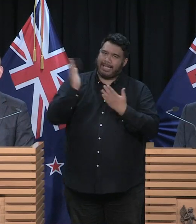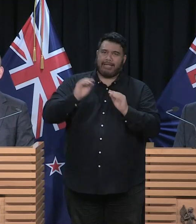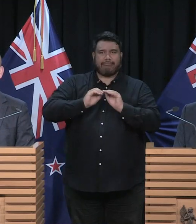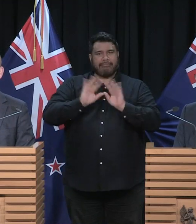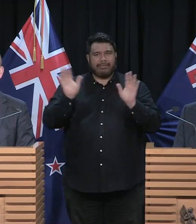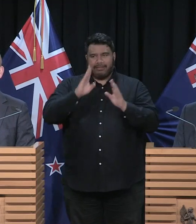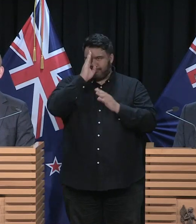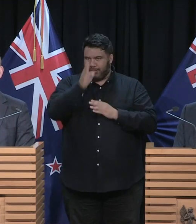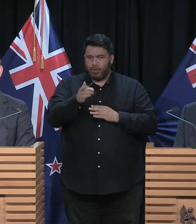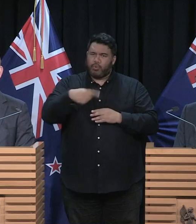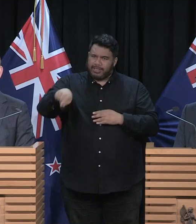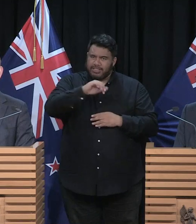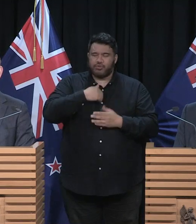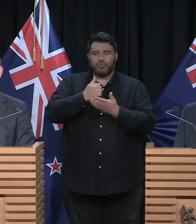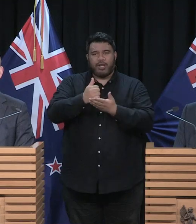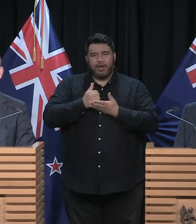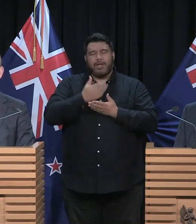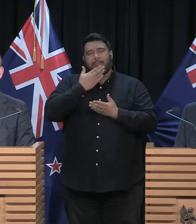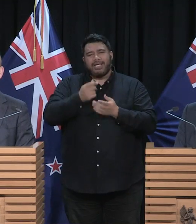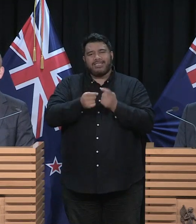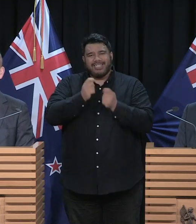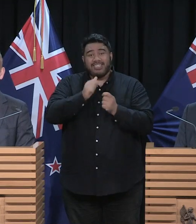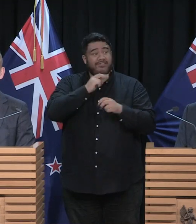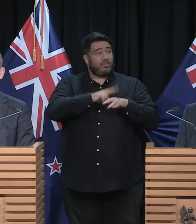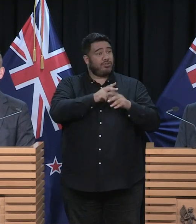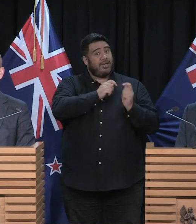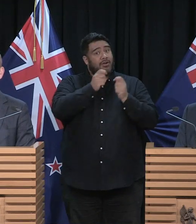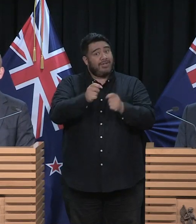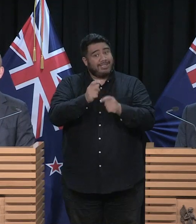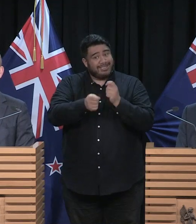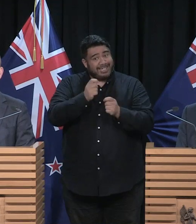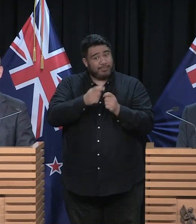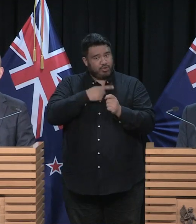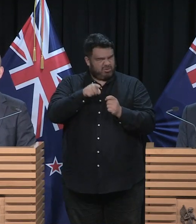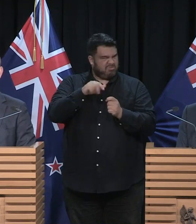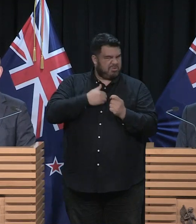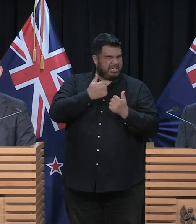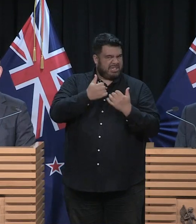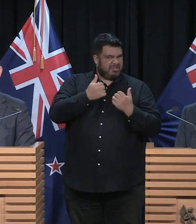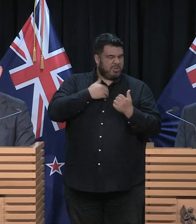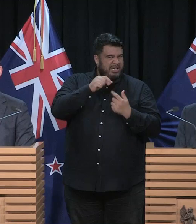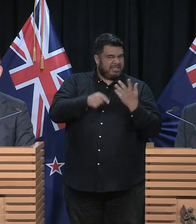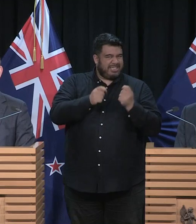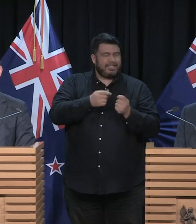that they need to. So my message to them is very, very clear - you know, we need people to do their bit. We